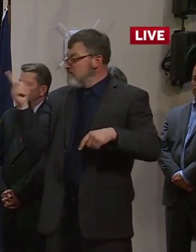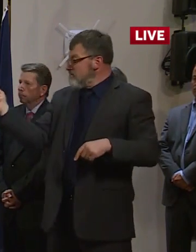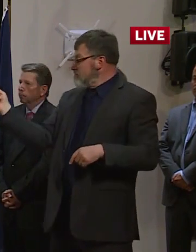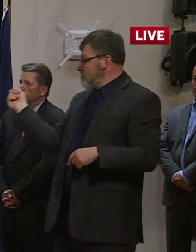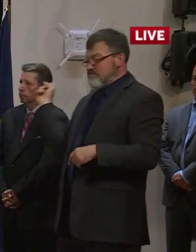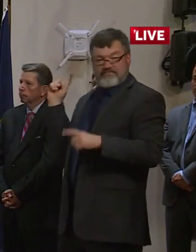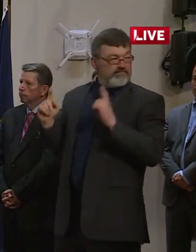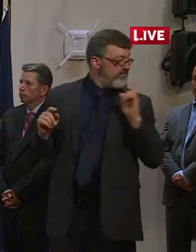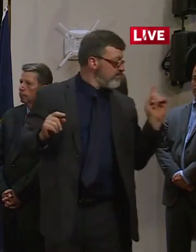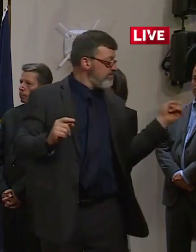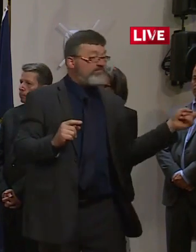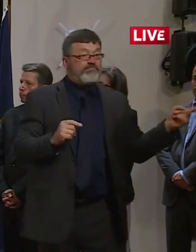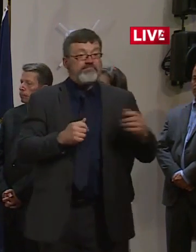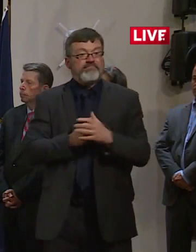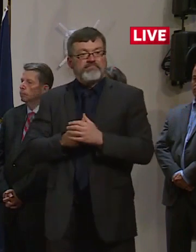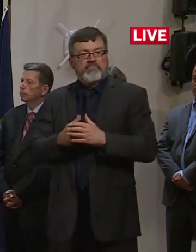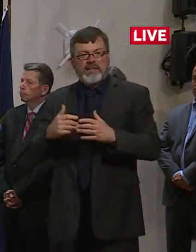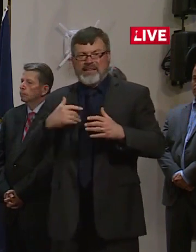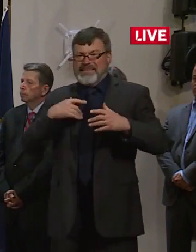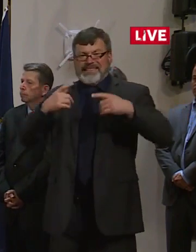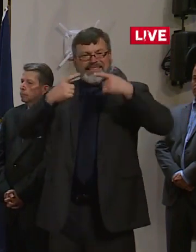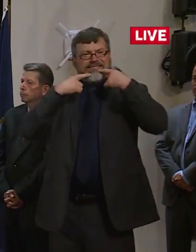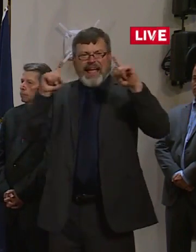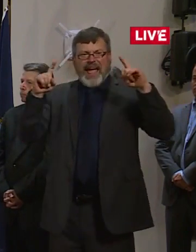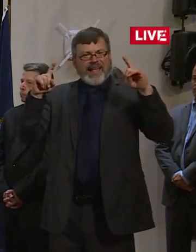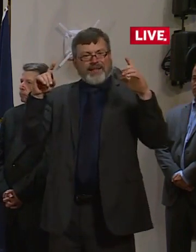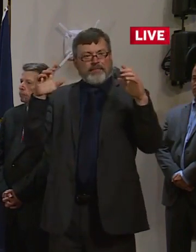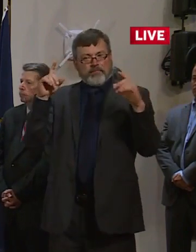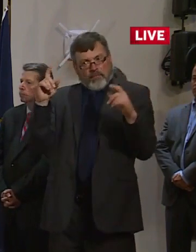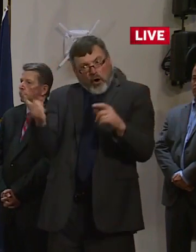OF MY COVID-19 LEADERSHIP RESPONSE TEAM.